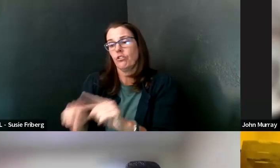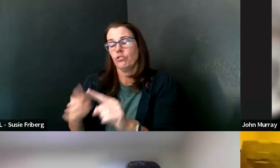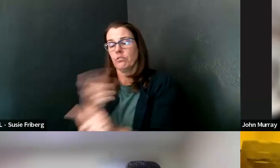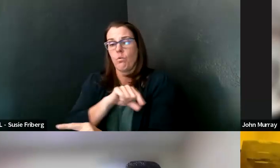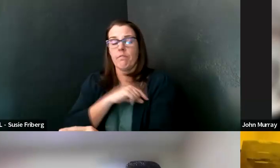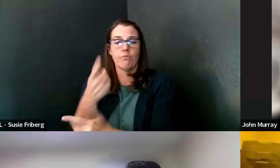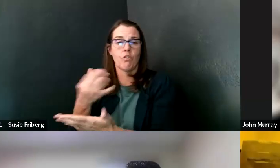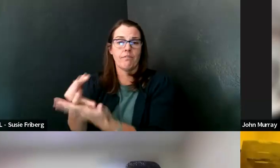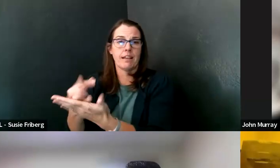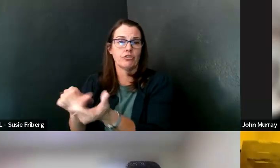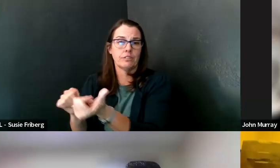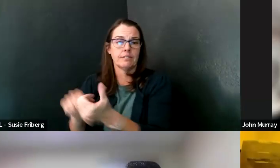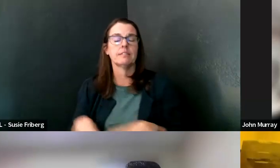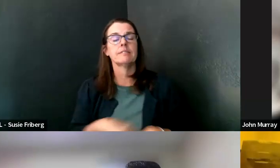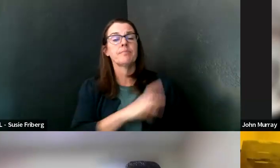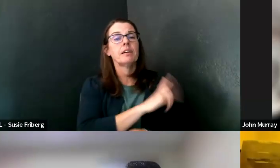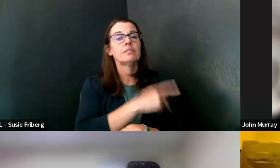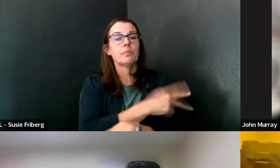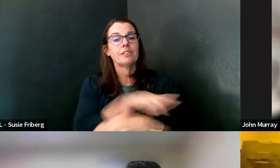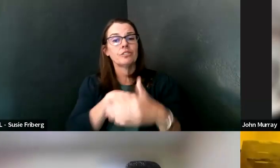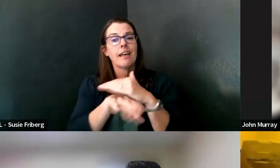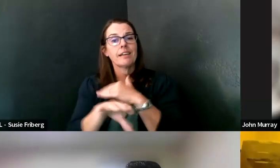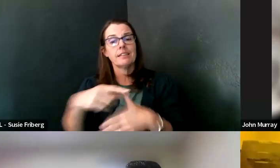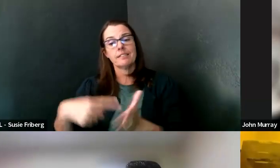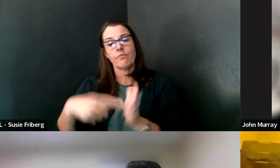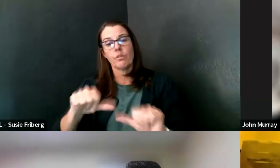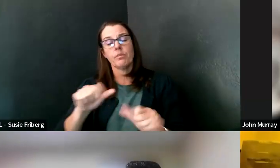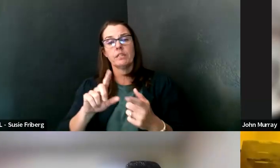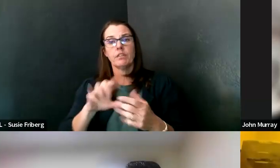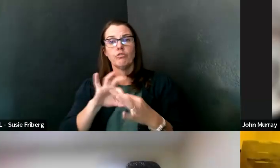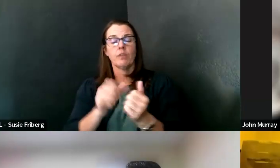Given that patients access affordability relative to their essential monthly budget,